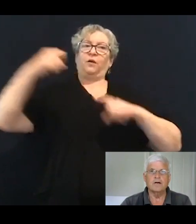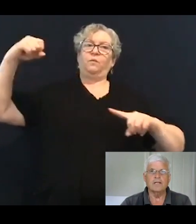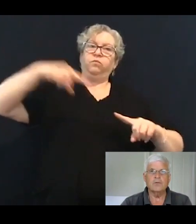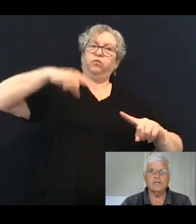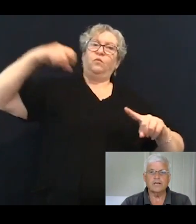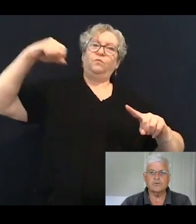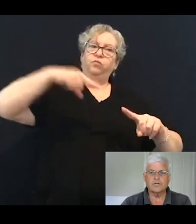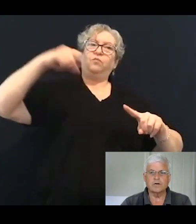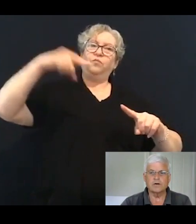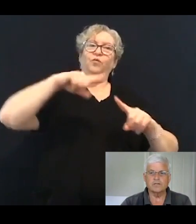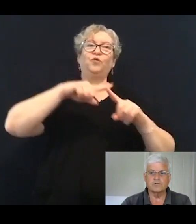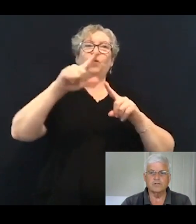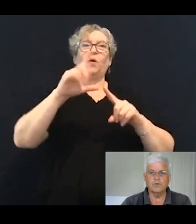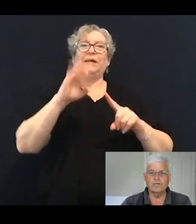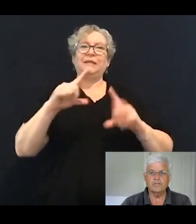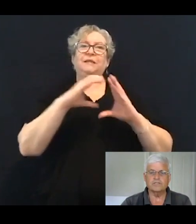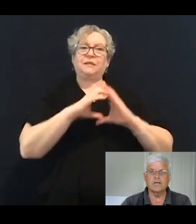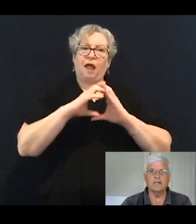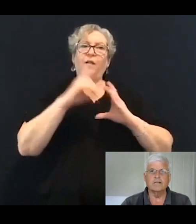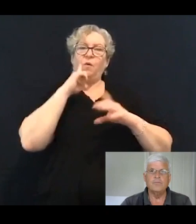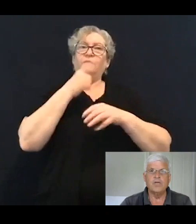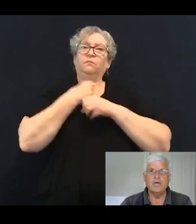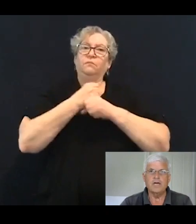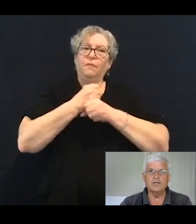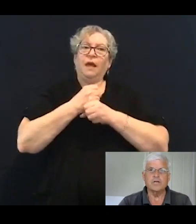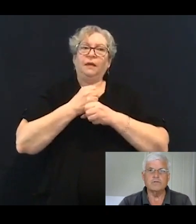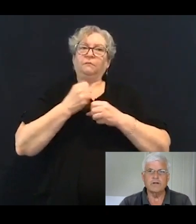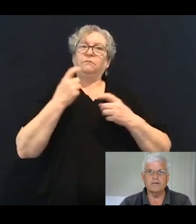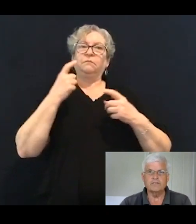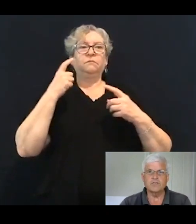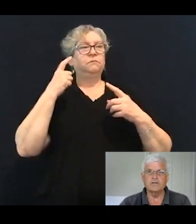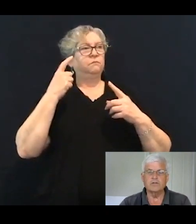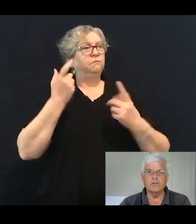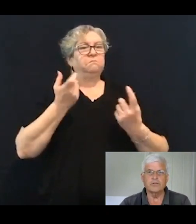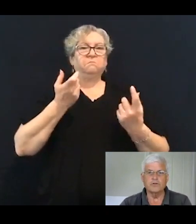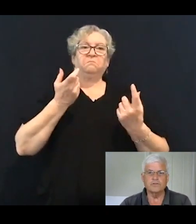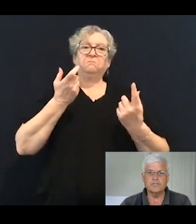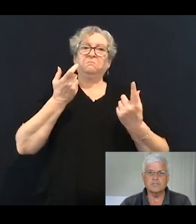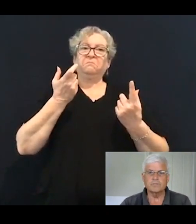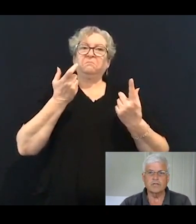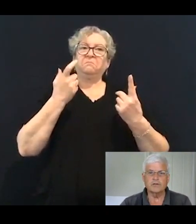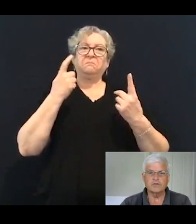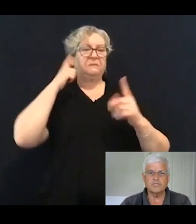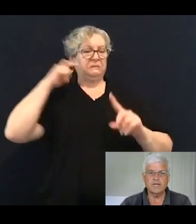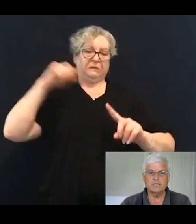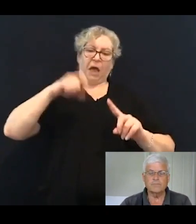to flow into the cell and generating a signal that the nervous system can understand.